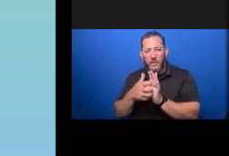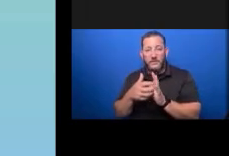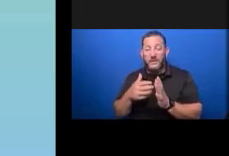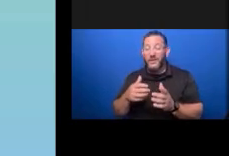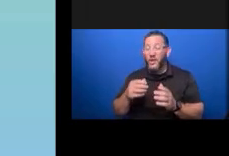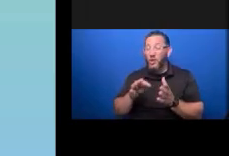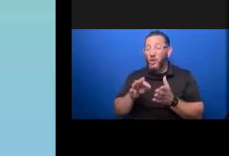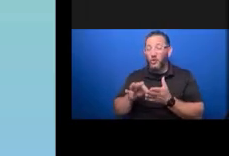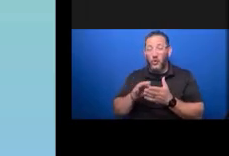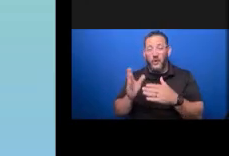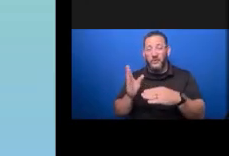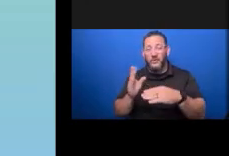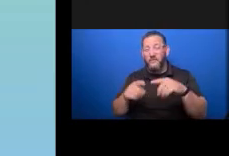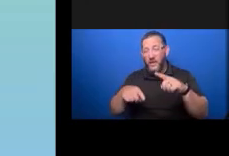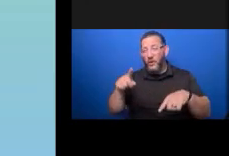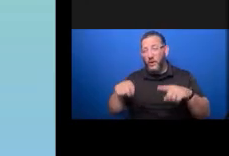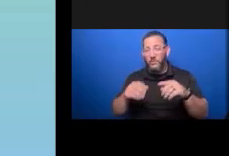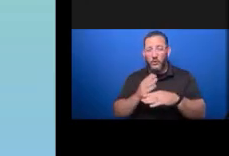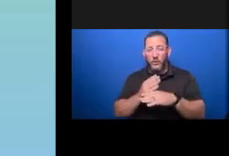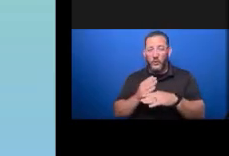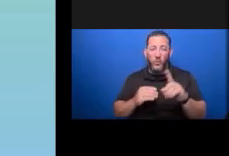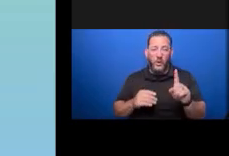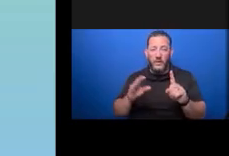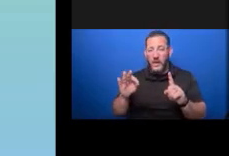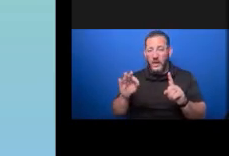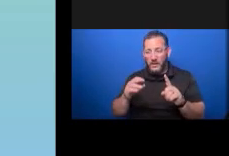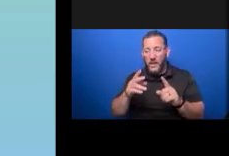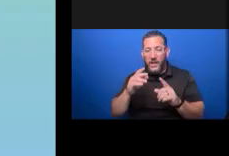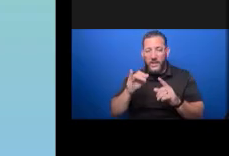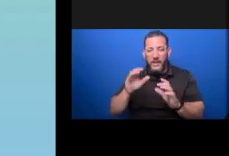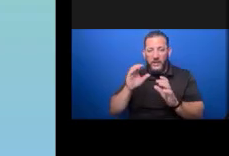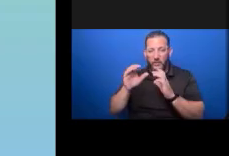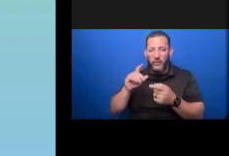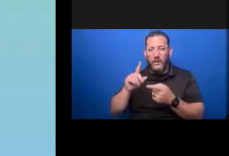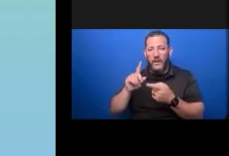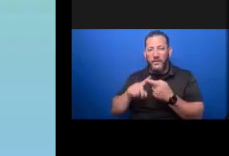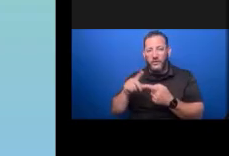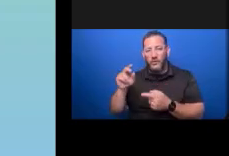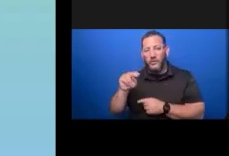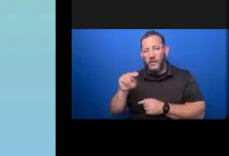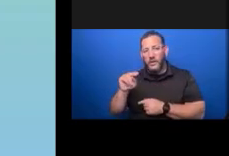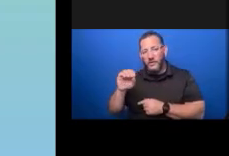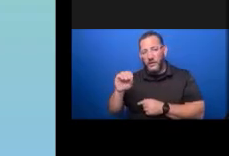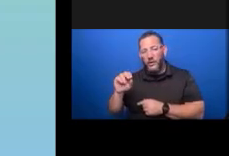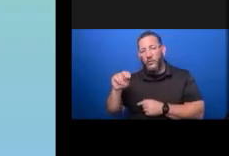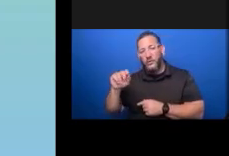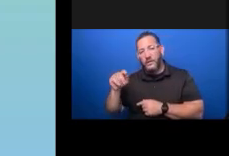between one and nine. And these are communicated to the neonatologists and nurse practitioner on sometimes a